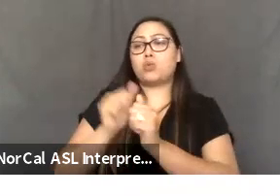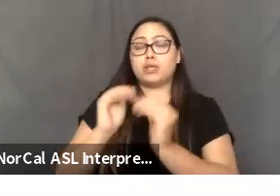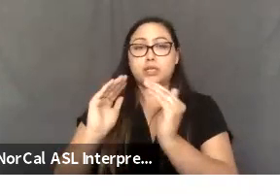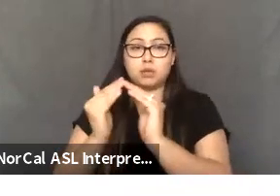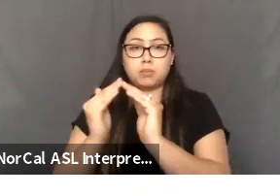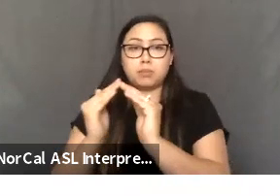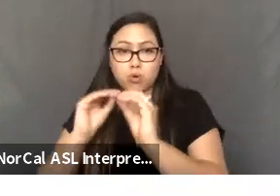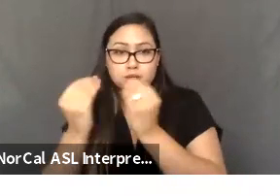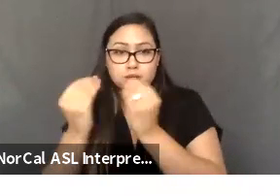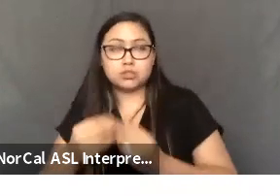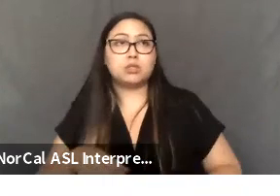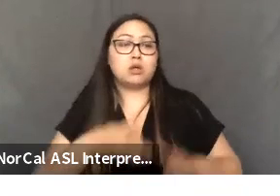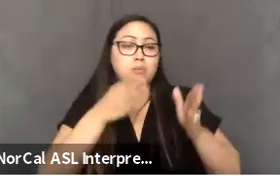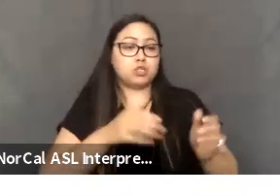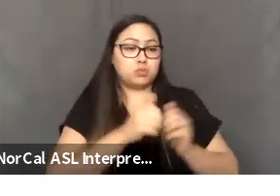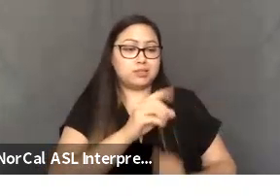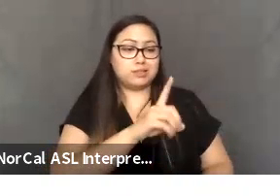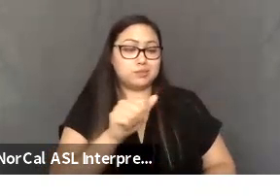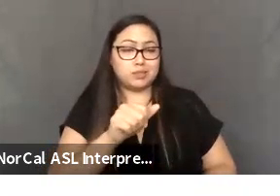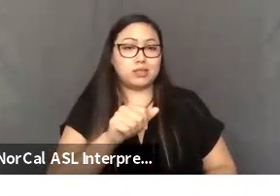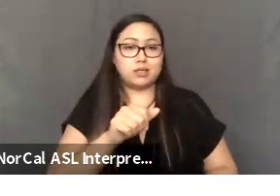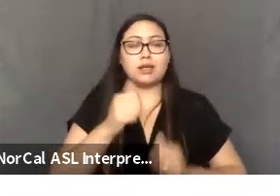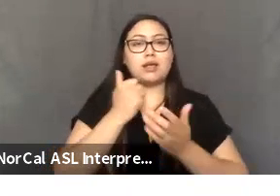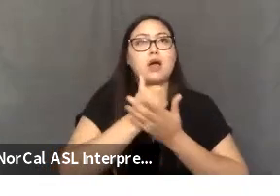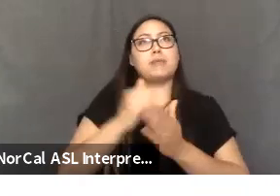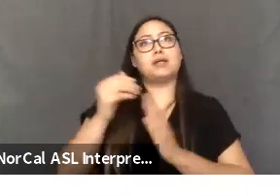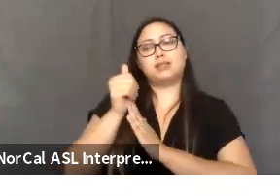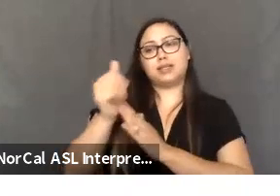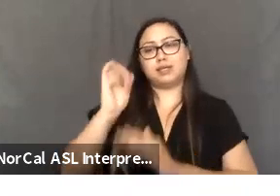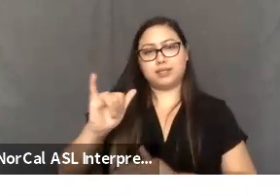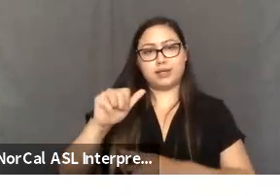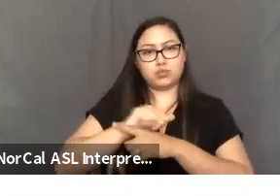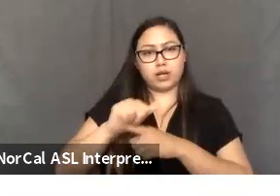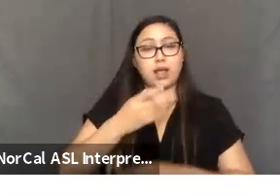disabilities to help lead these trainings and the benefit of having those individuals